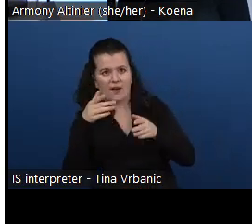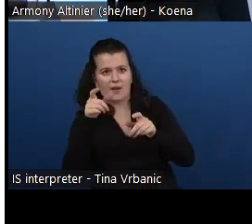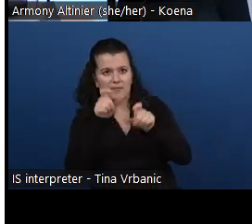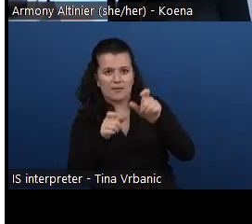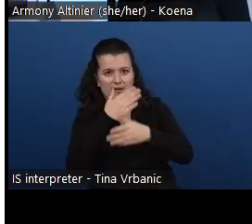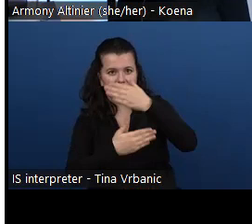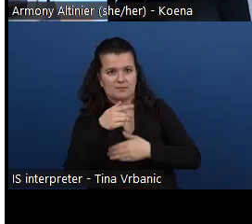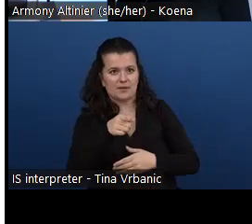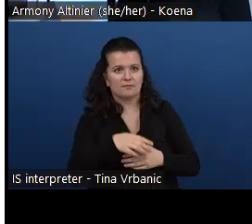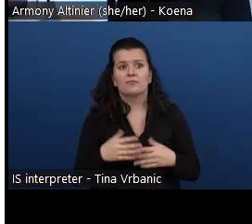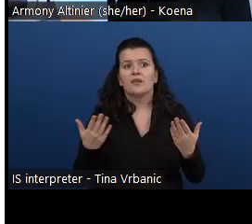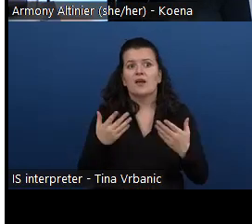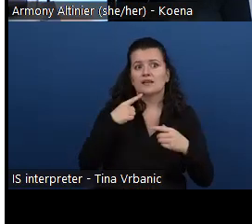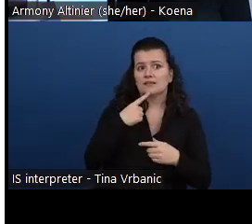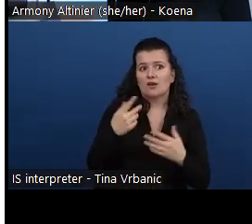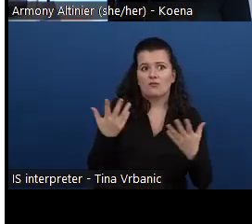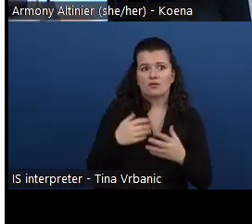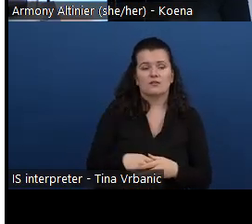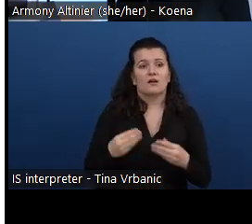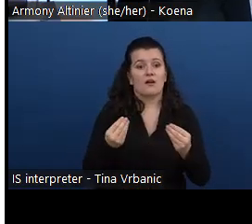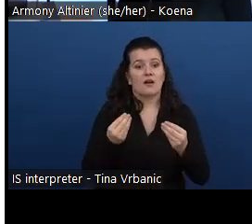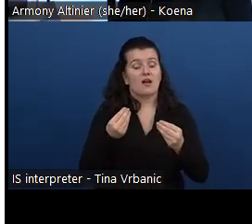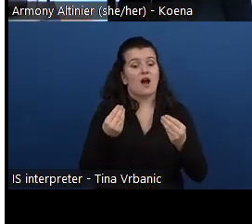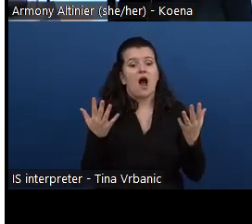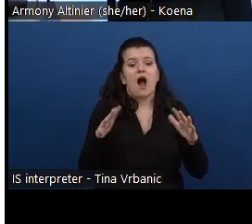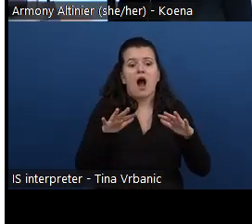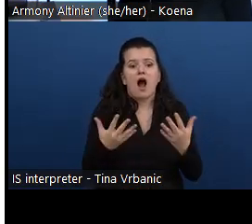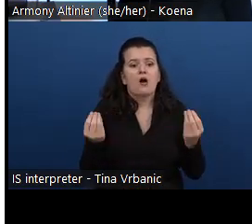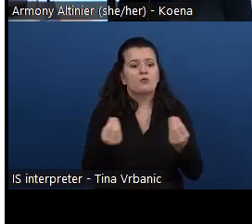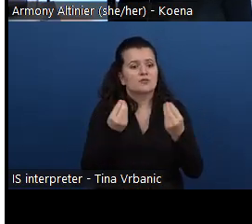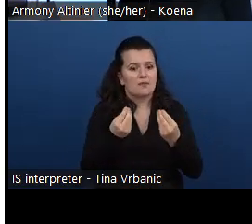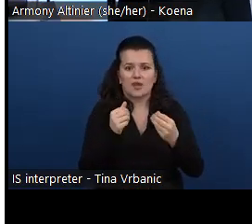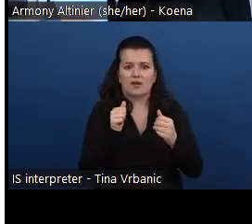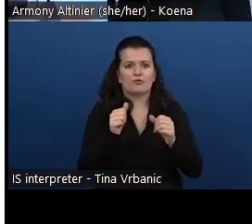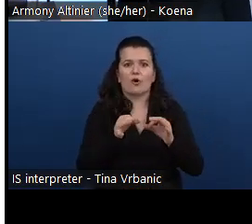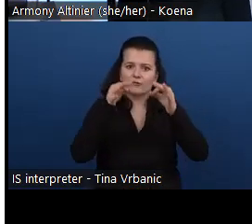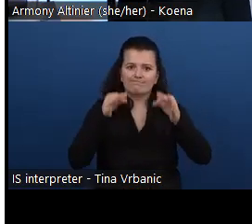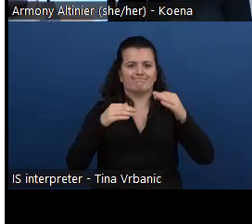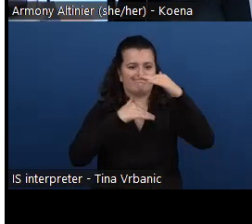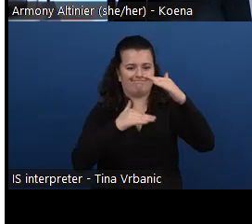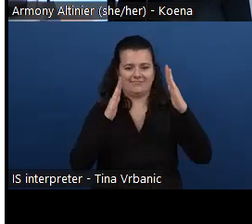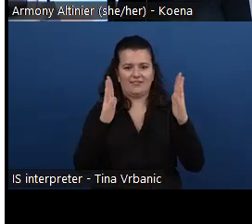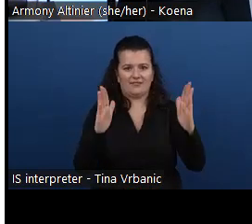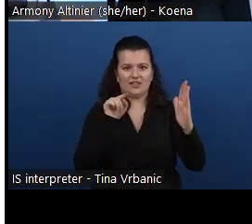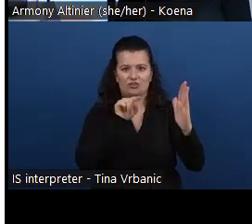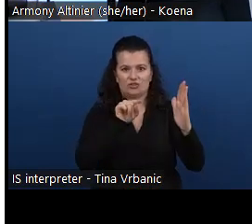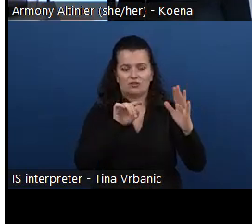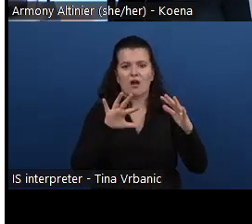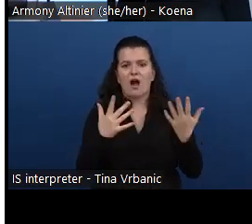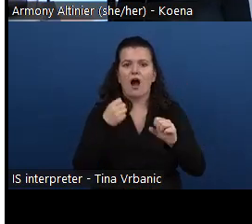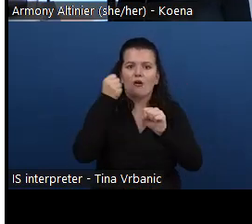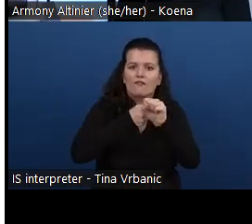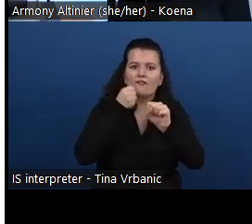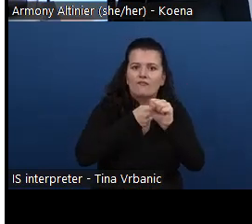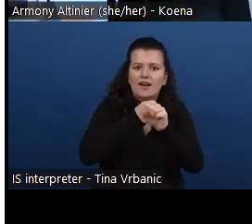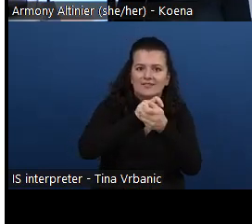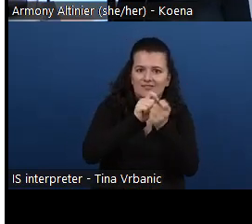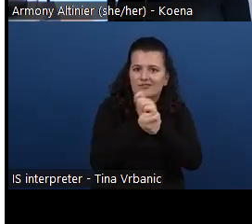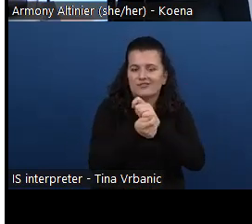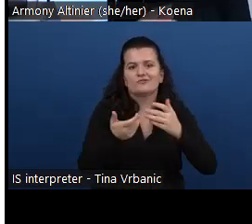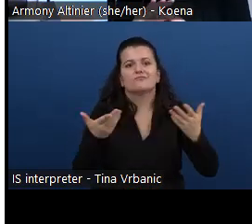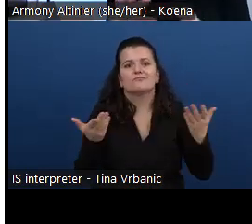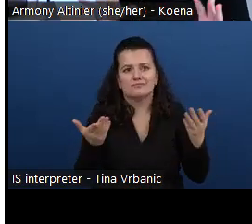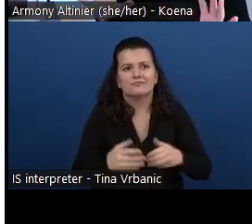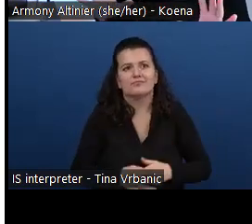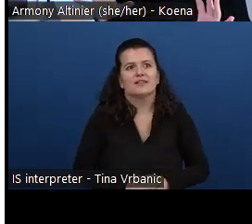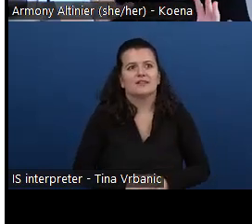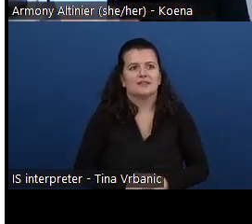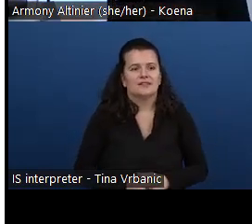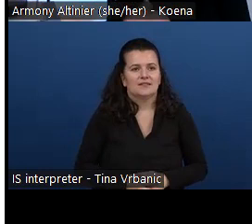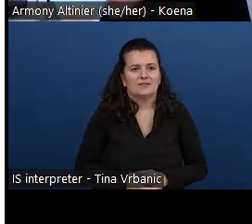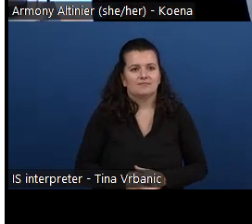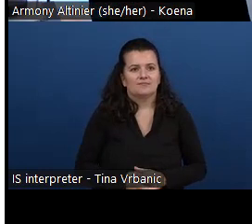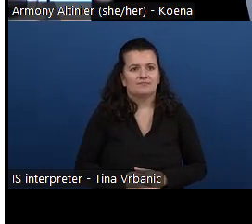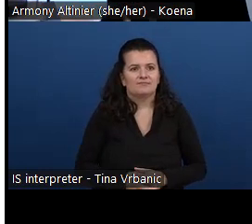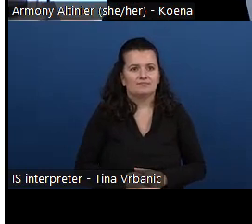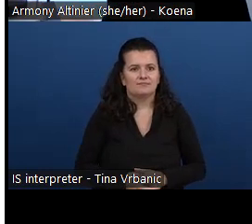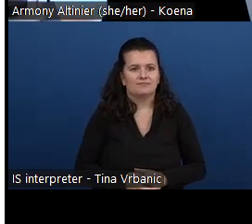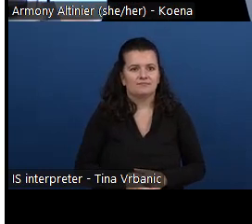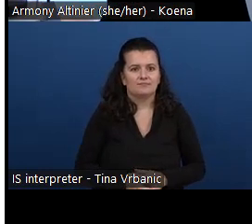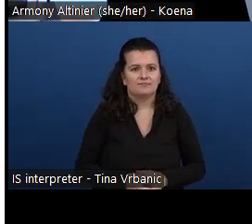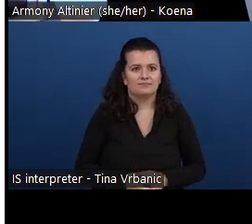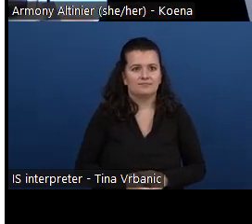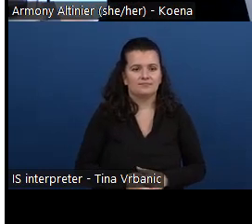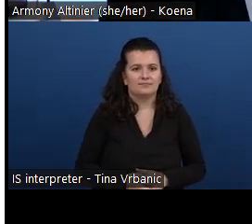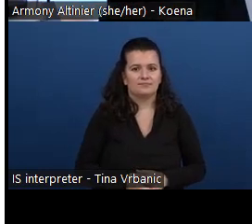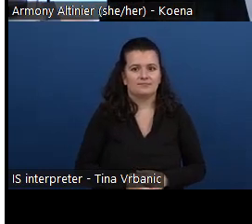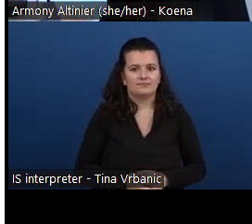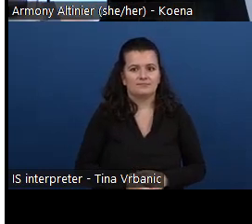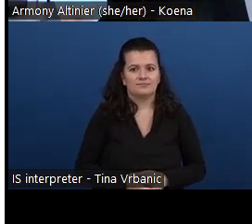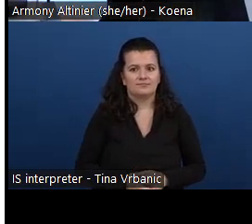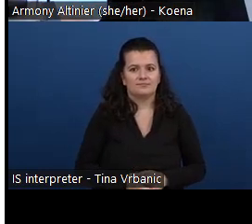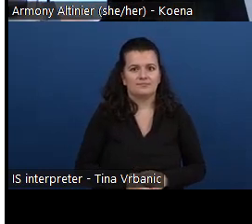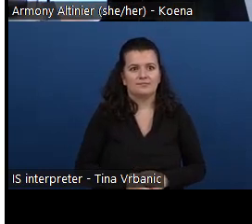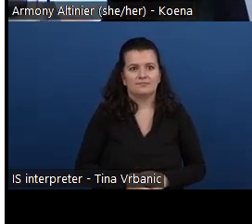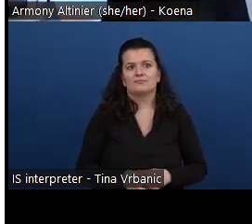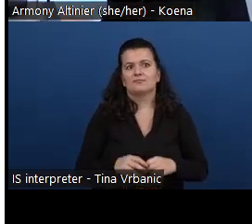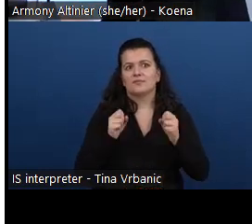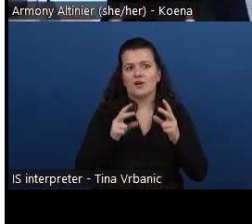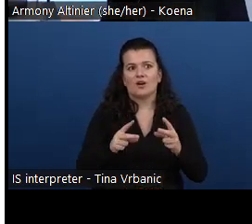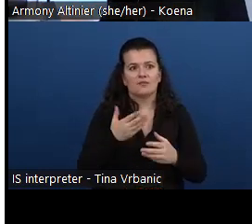Fortunately, France is not an island far from everything, so we signed the CRPD and are